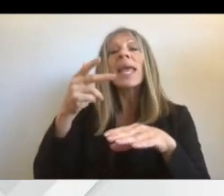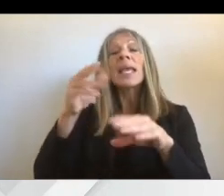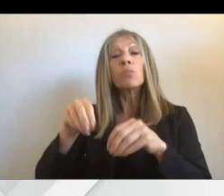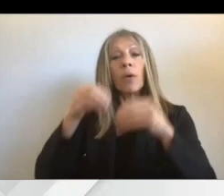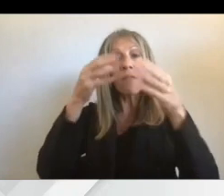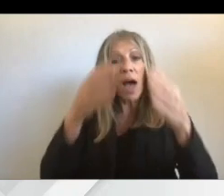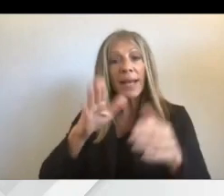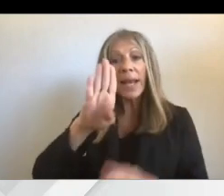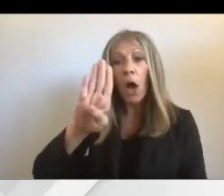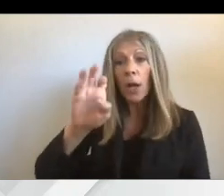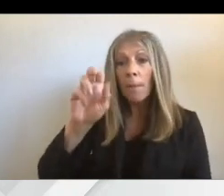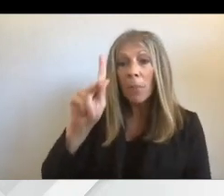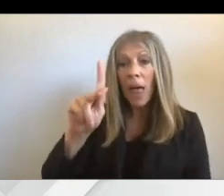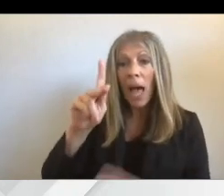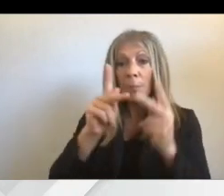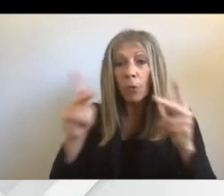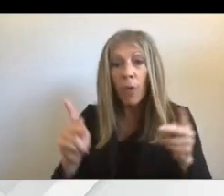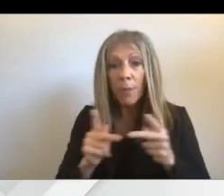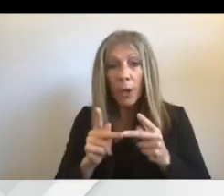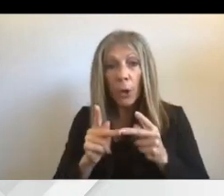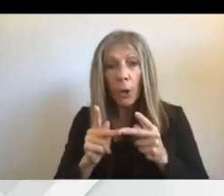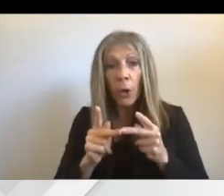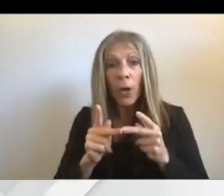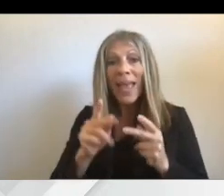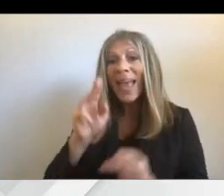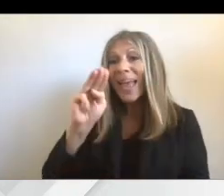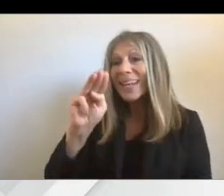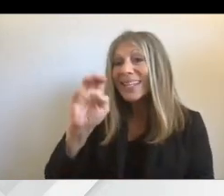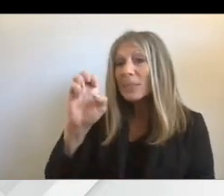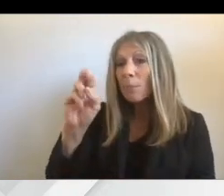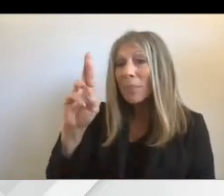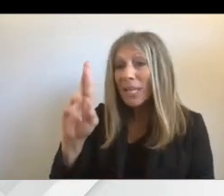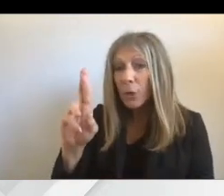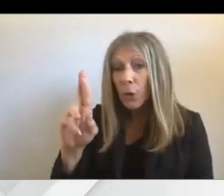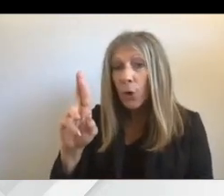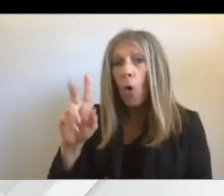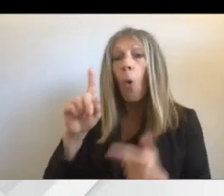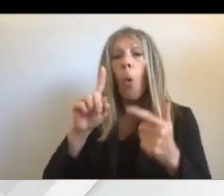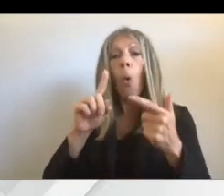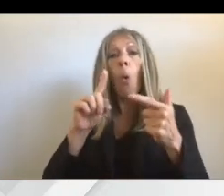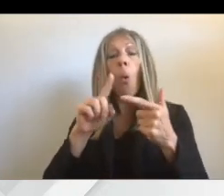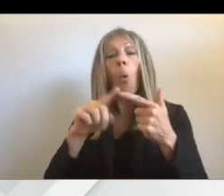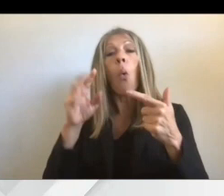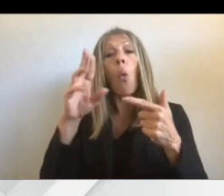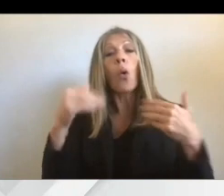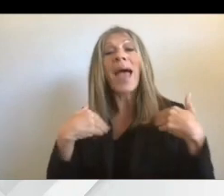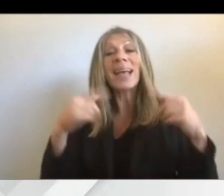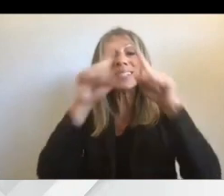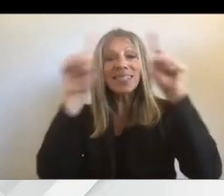and it's metered or designated by signs or pavement markings, accessible parking